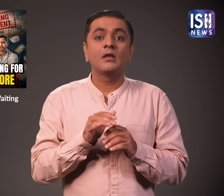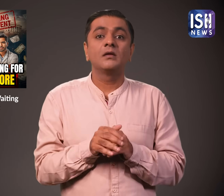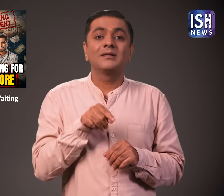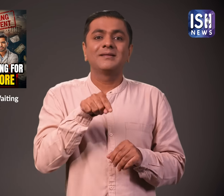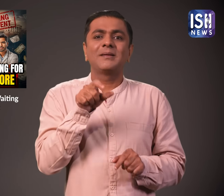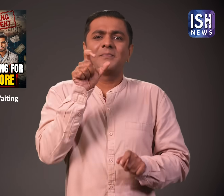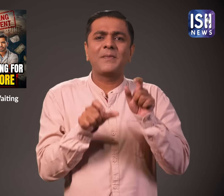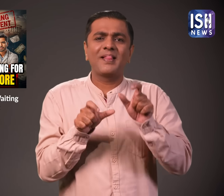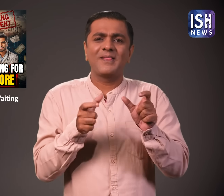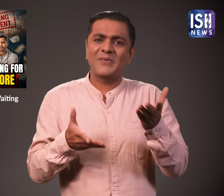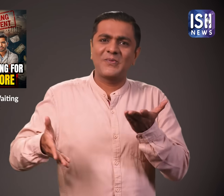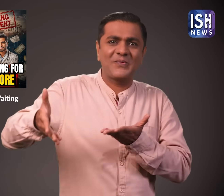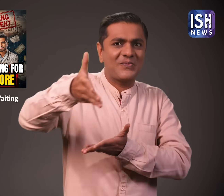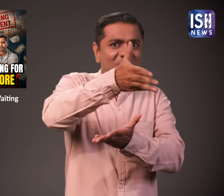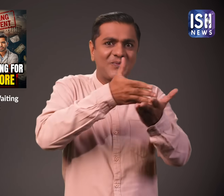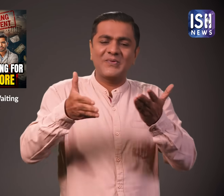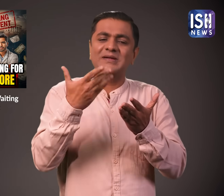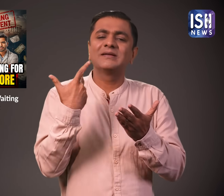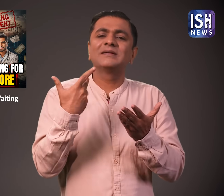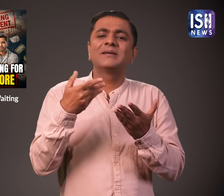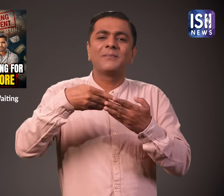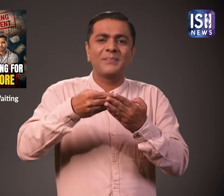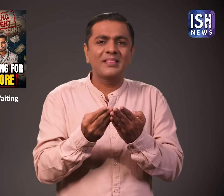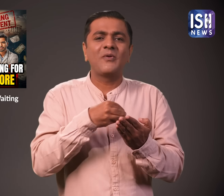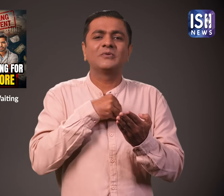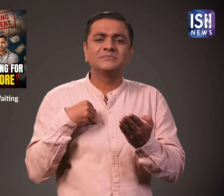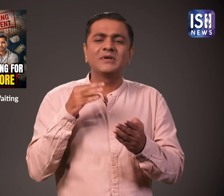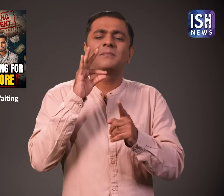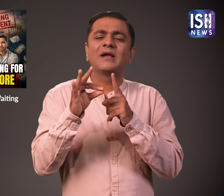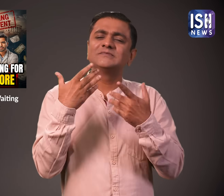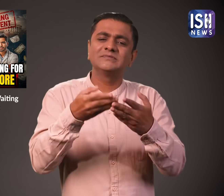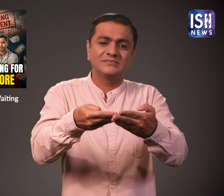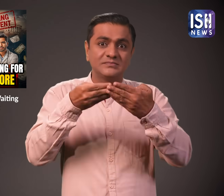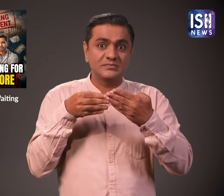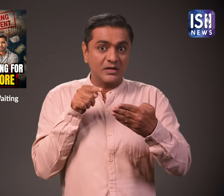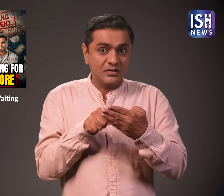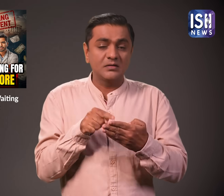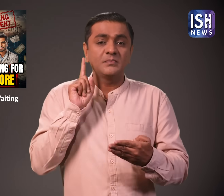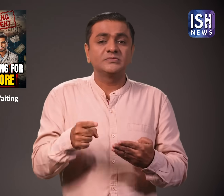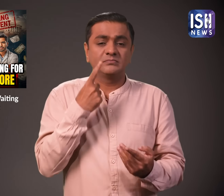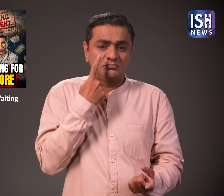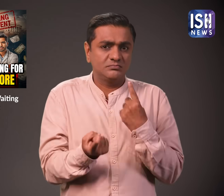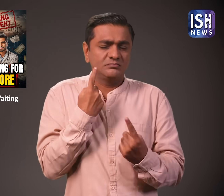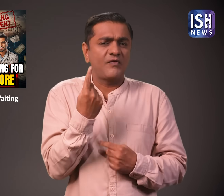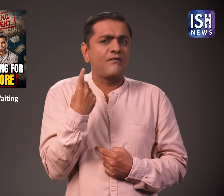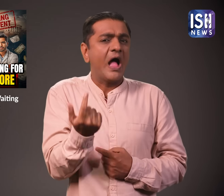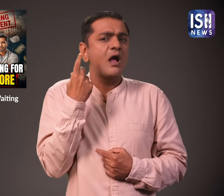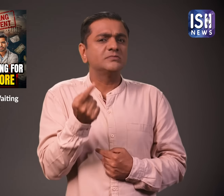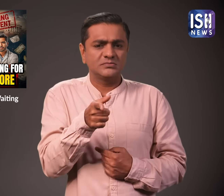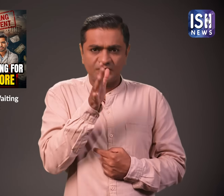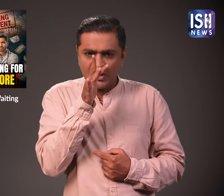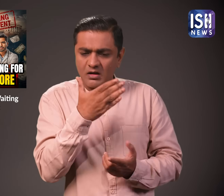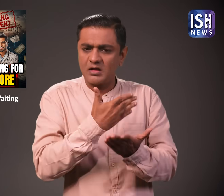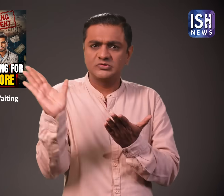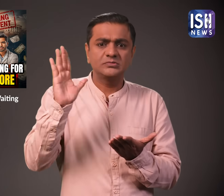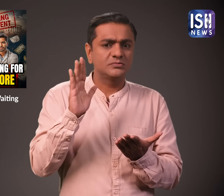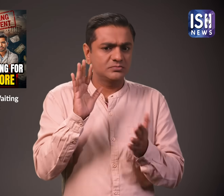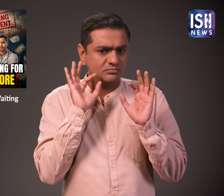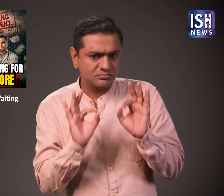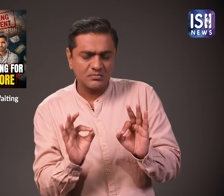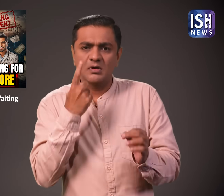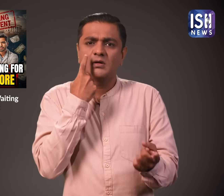Bills submitted to the government must be audited quickly to separate fraud from genuine claims.